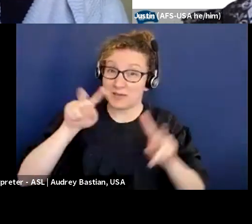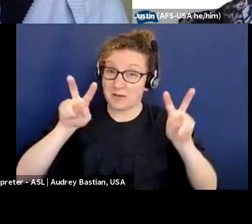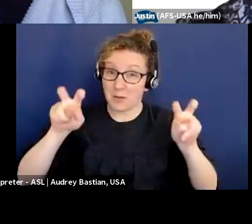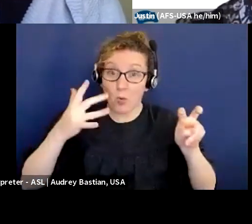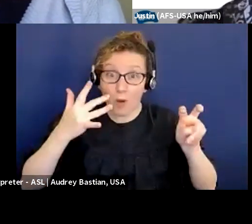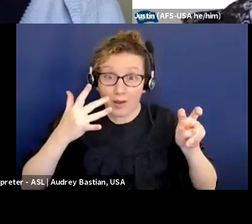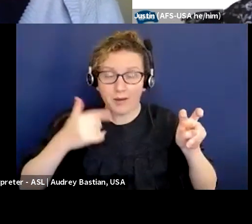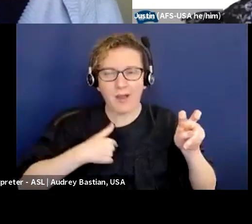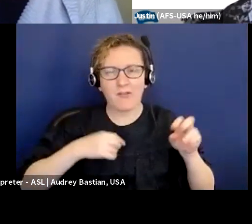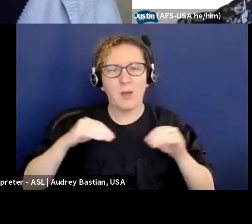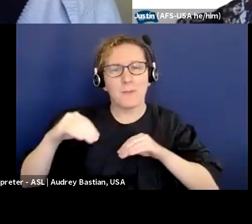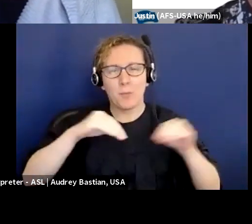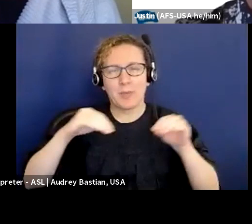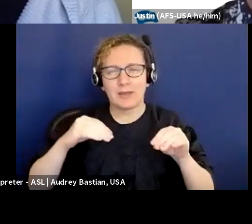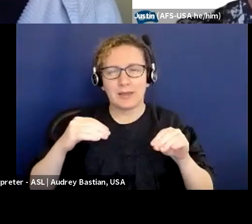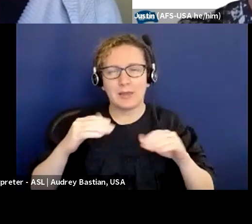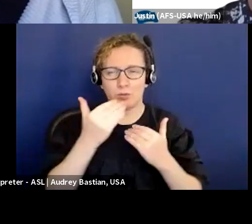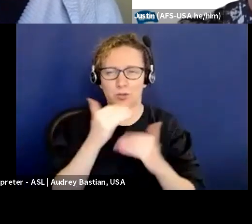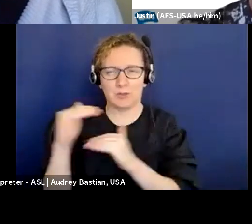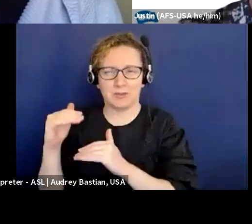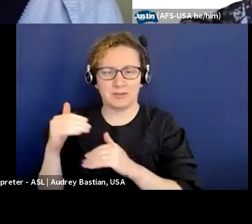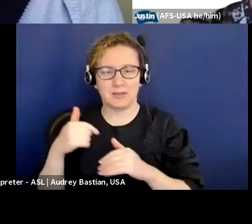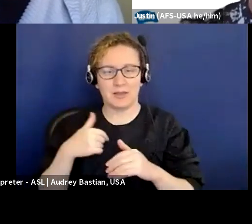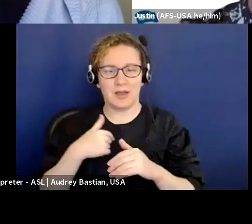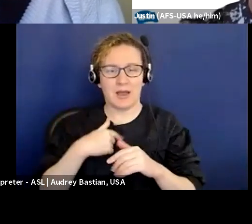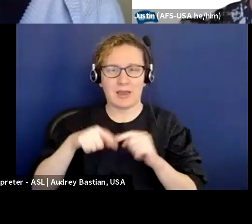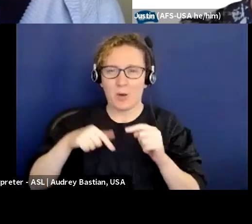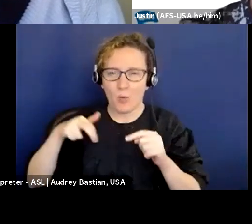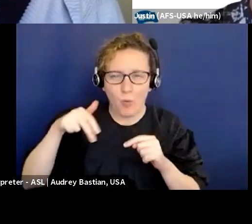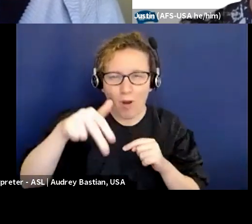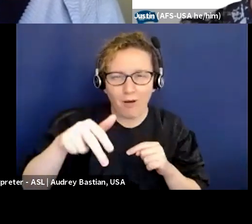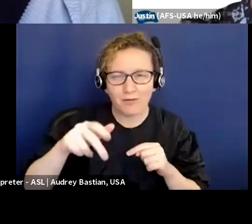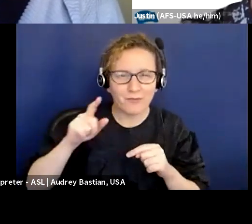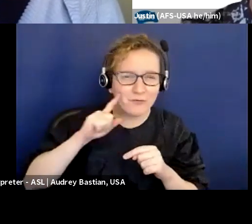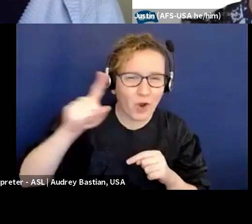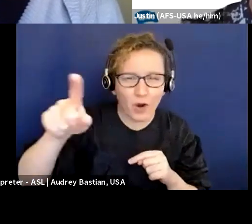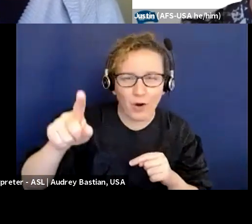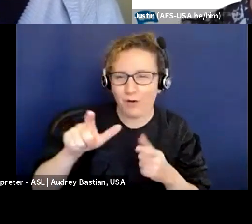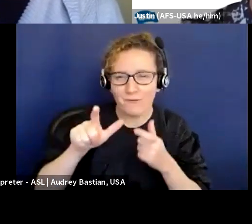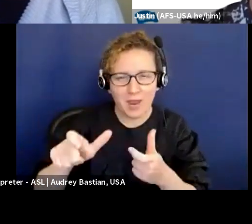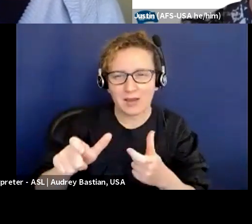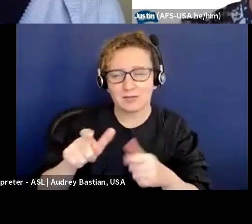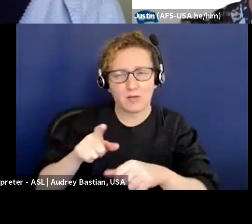far, very fast or for very long without having to stop. It did impact my time studying abroad